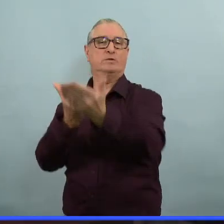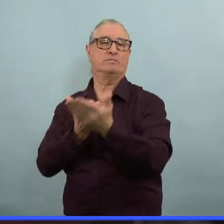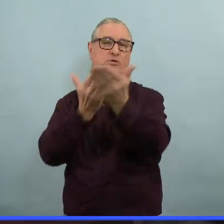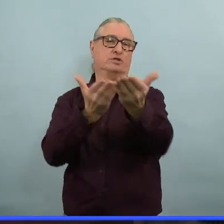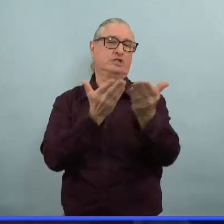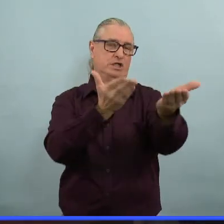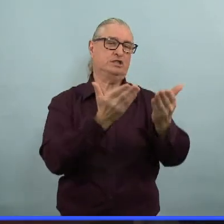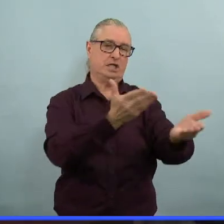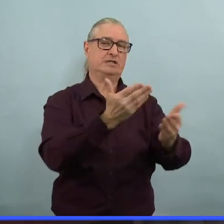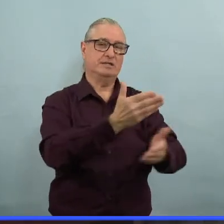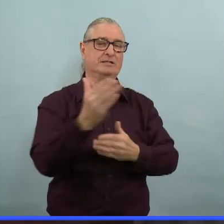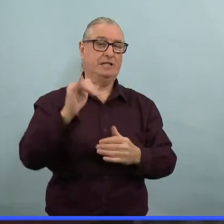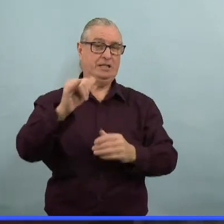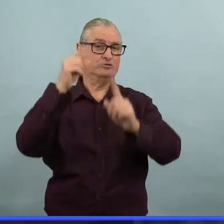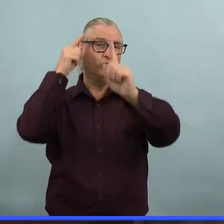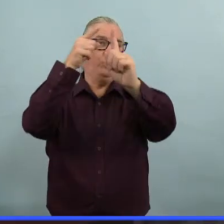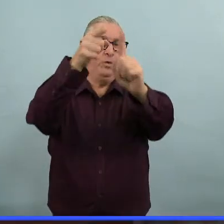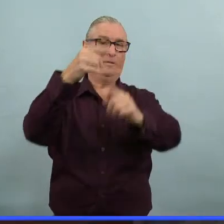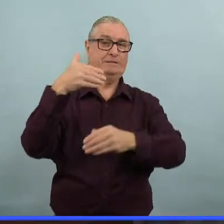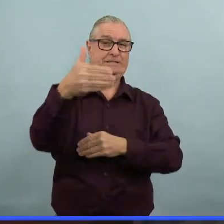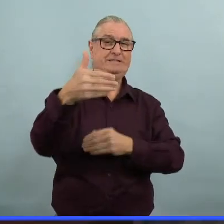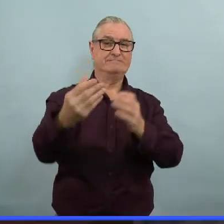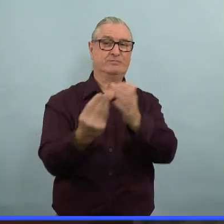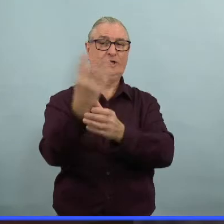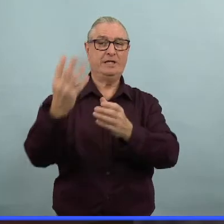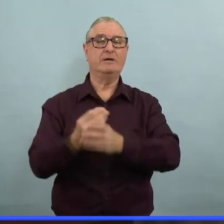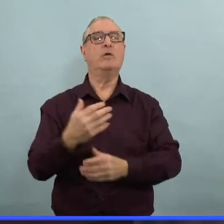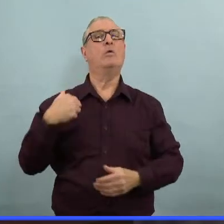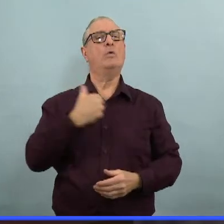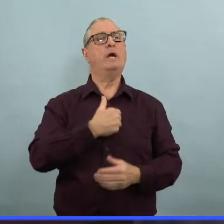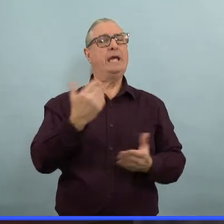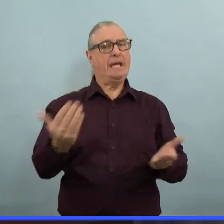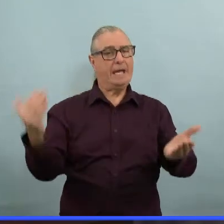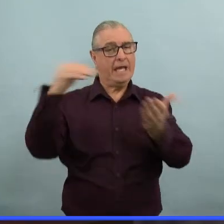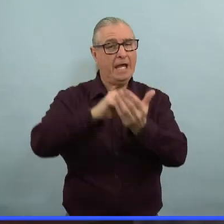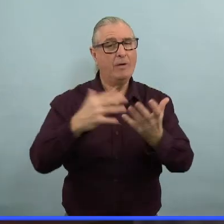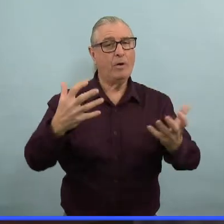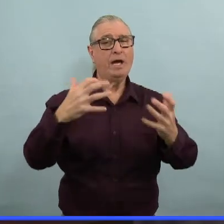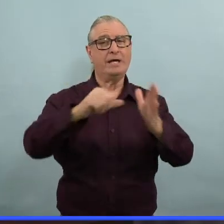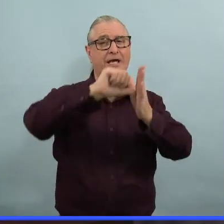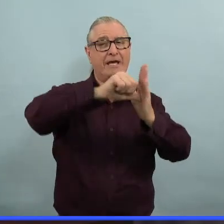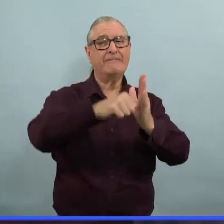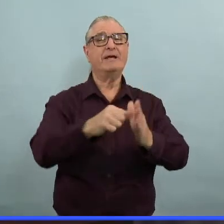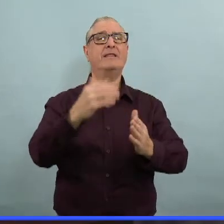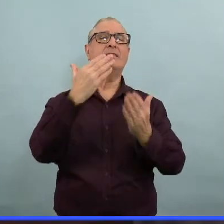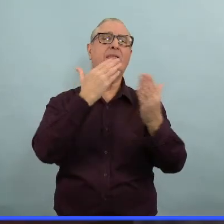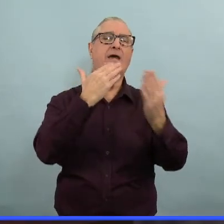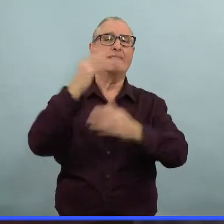immunized with at least two doses and to those who made the choice to protect the nearly 70